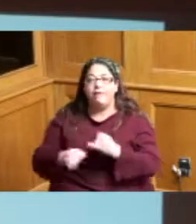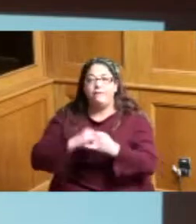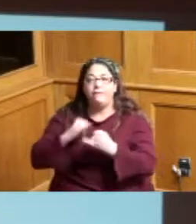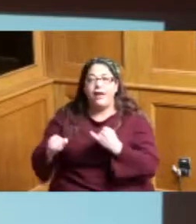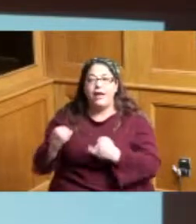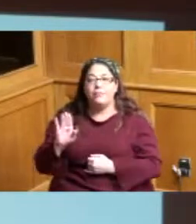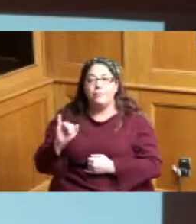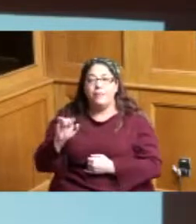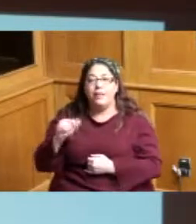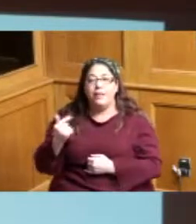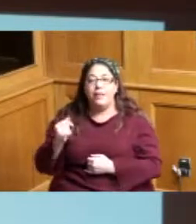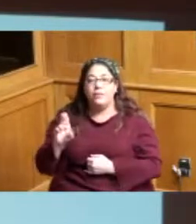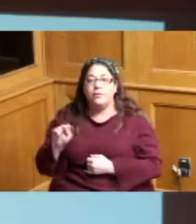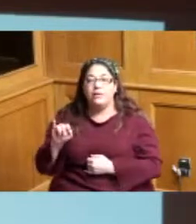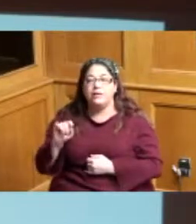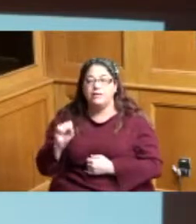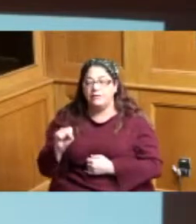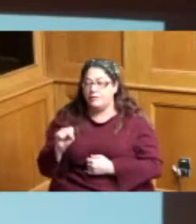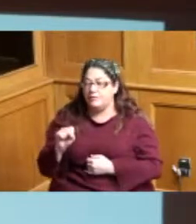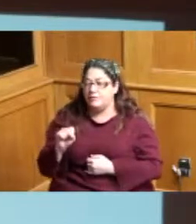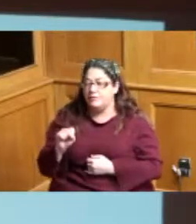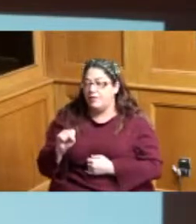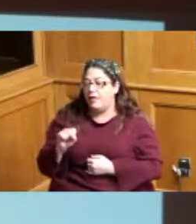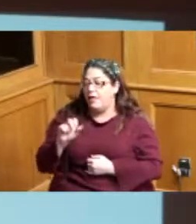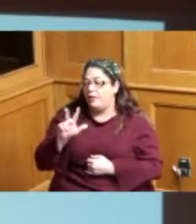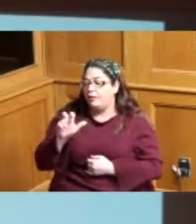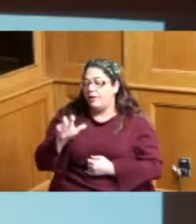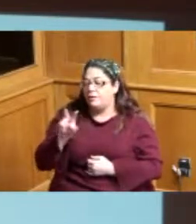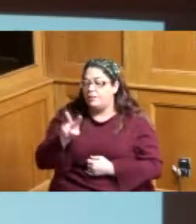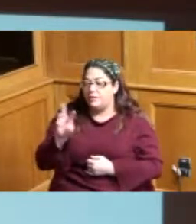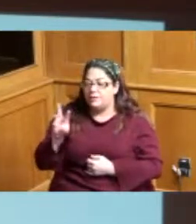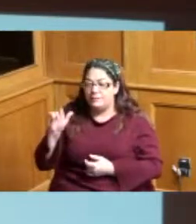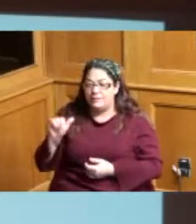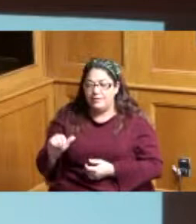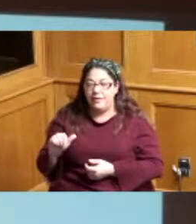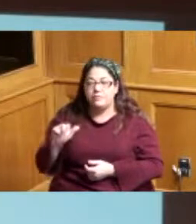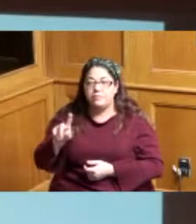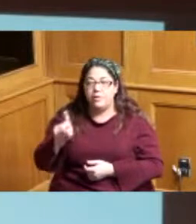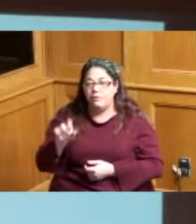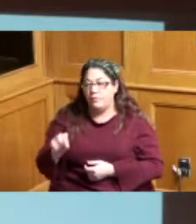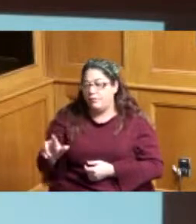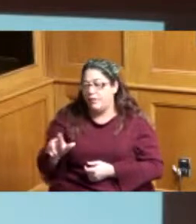about just over 3 million 267,000 billing units but then we have to recognize that because it